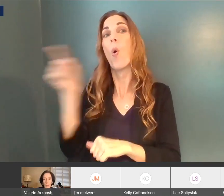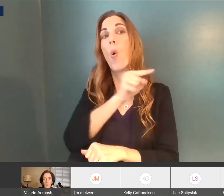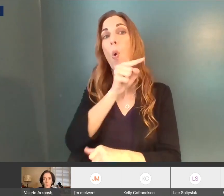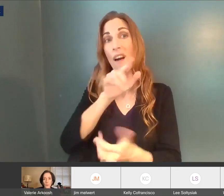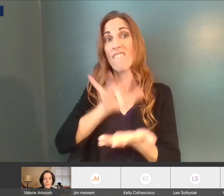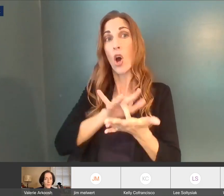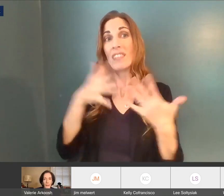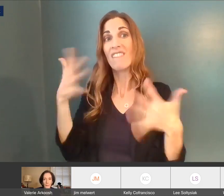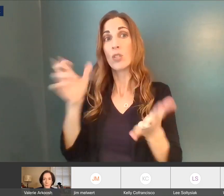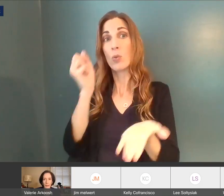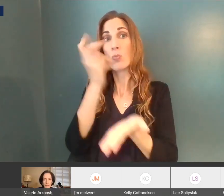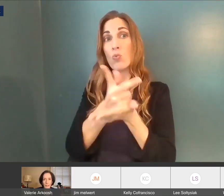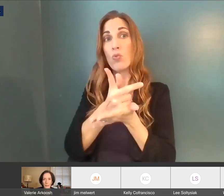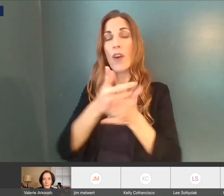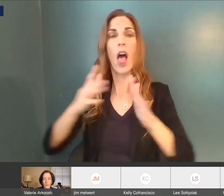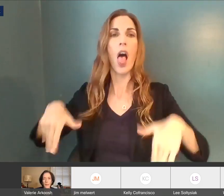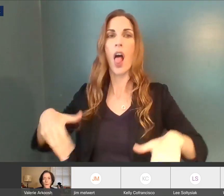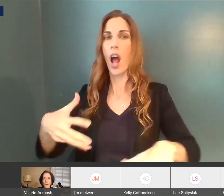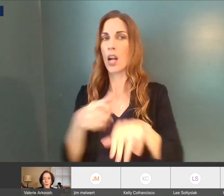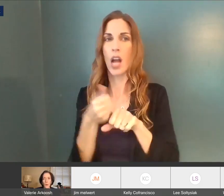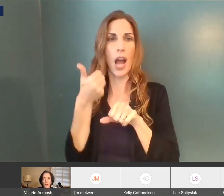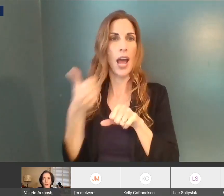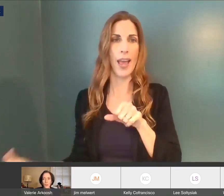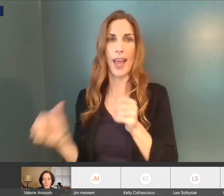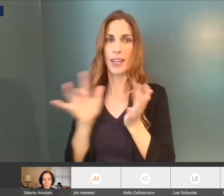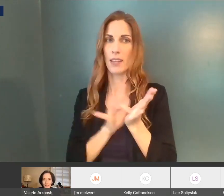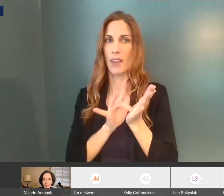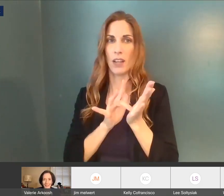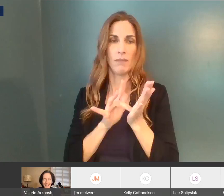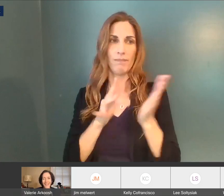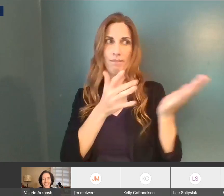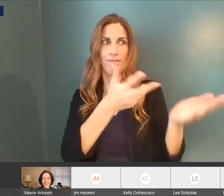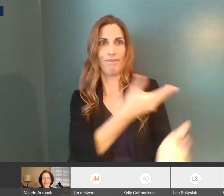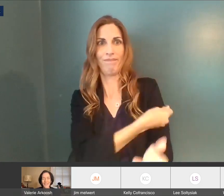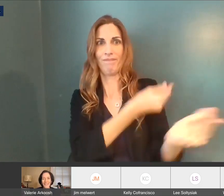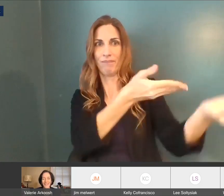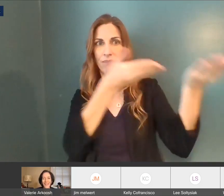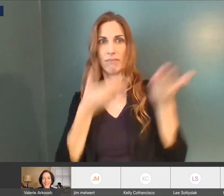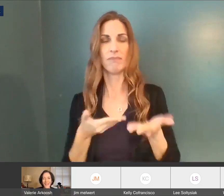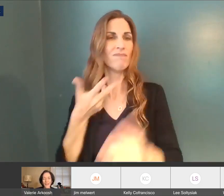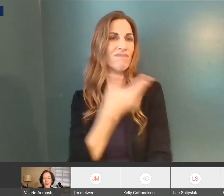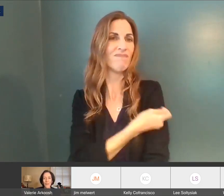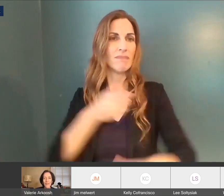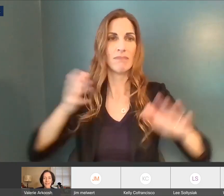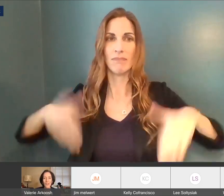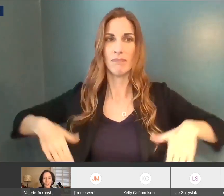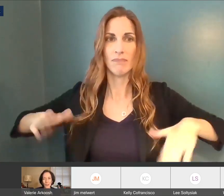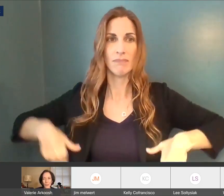yet to receive any vaccine. So don't get too excited if you see a pharmacy near you.